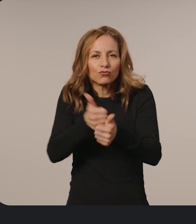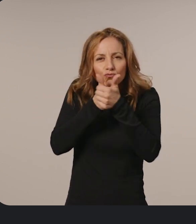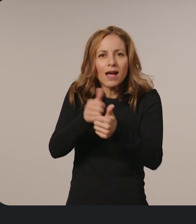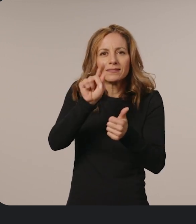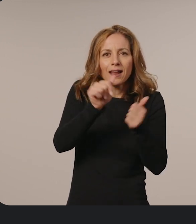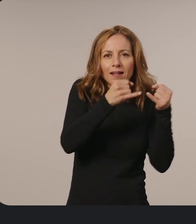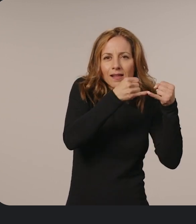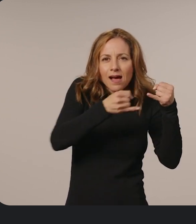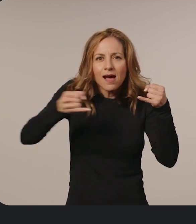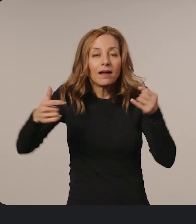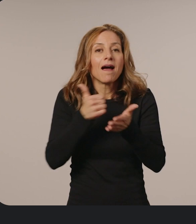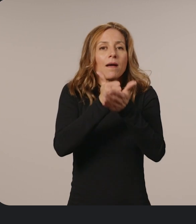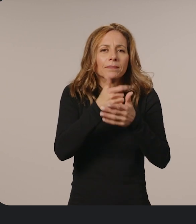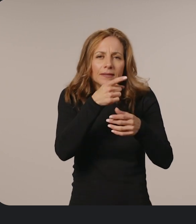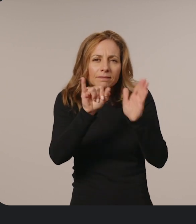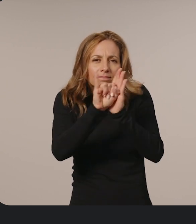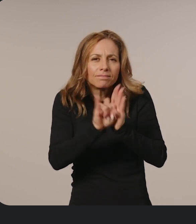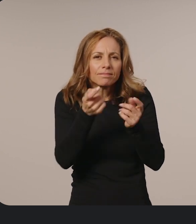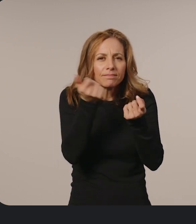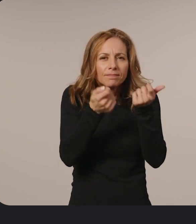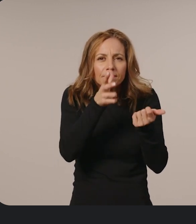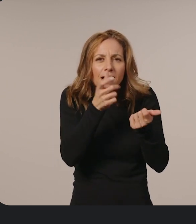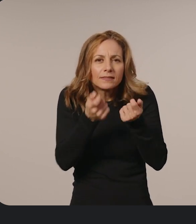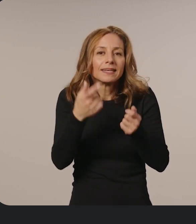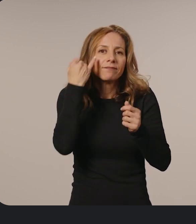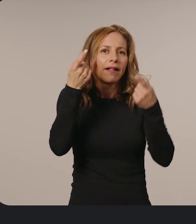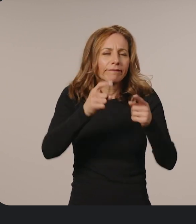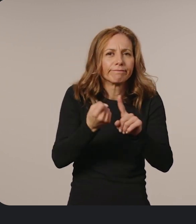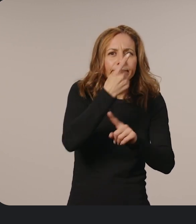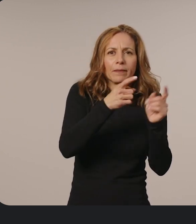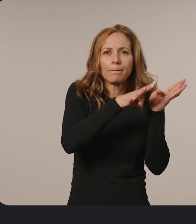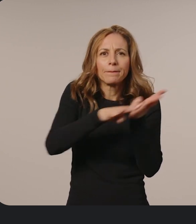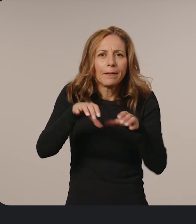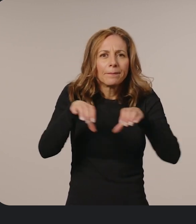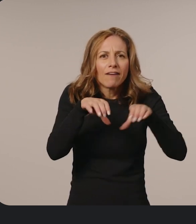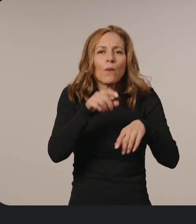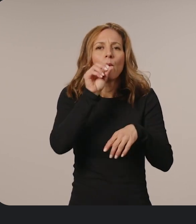This helps debug issues in the event of unexpected pipeline behavior and how the team at Vodafone